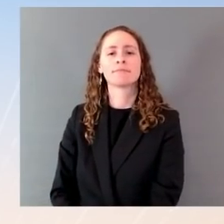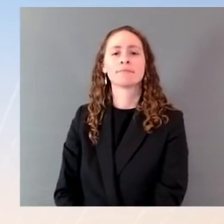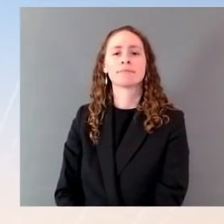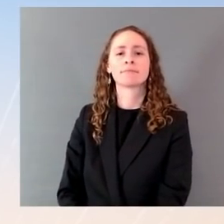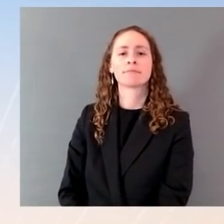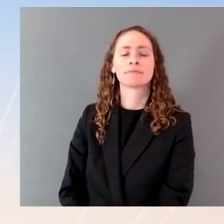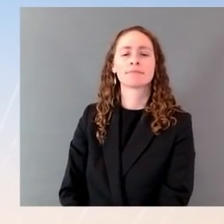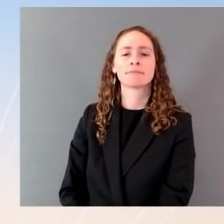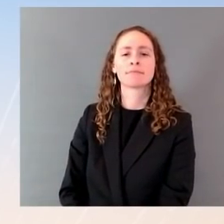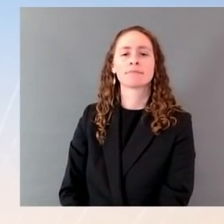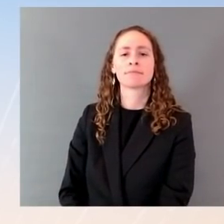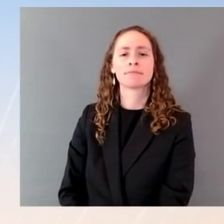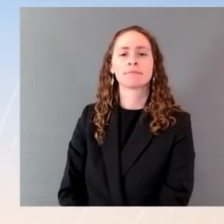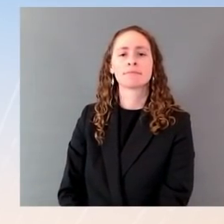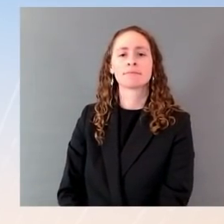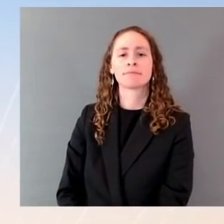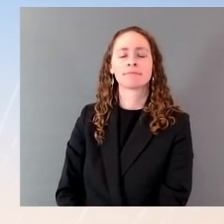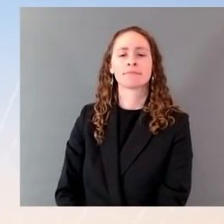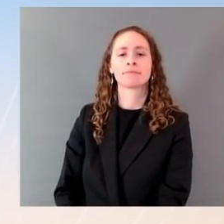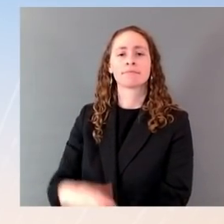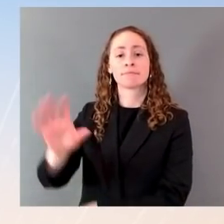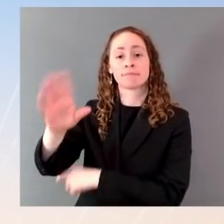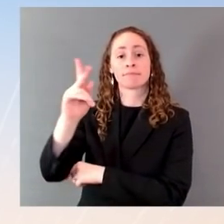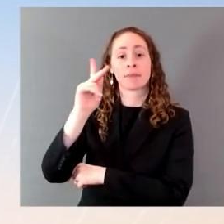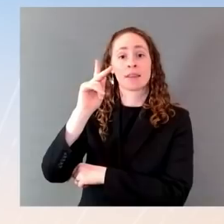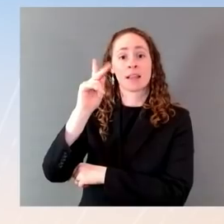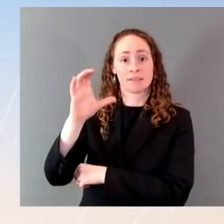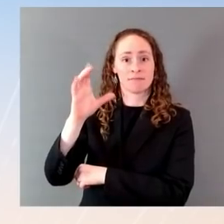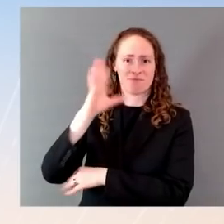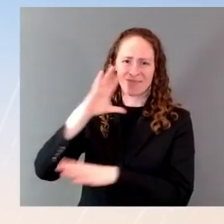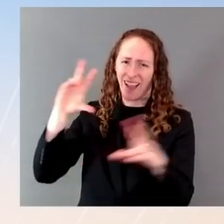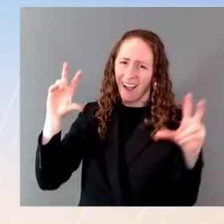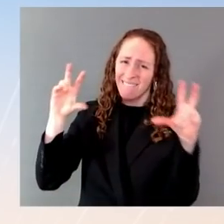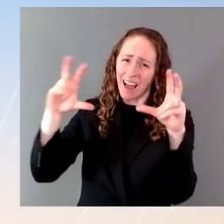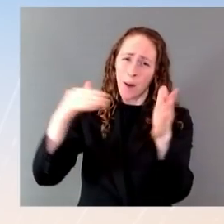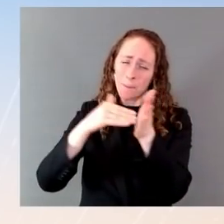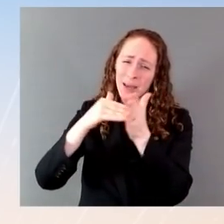And finally, he'll talk about how -- the support -- this bill will help support Kansas City's